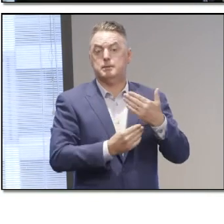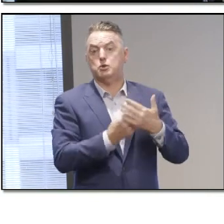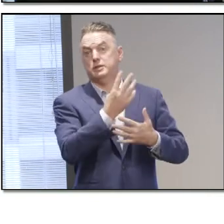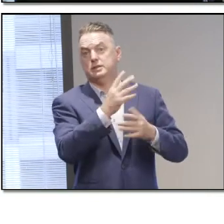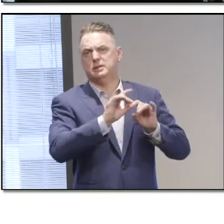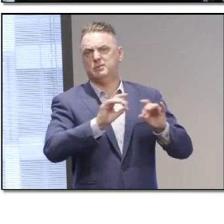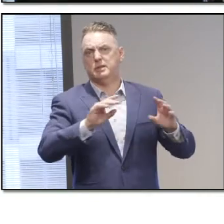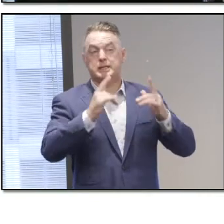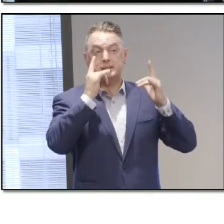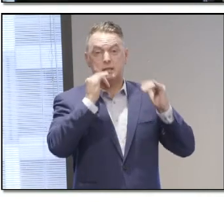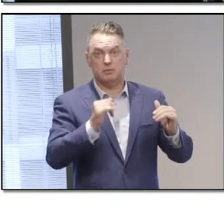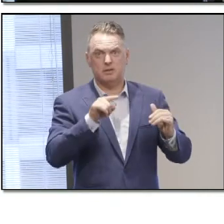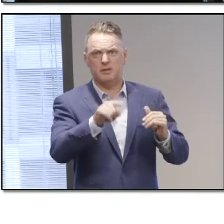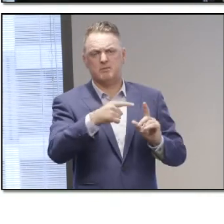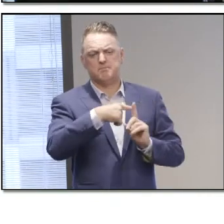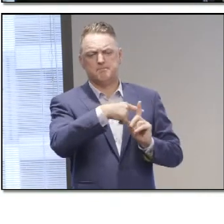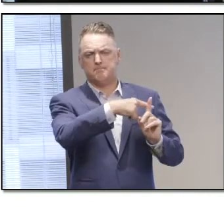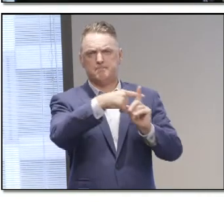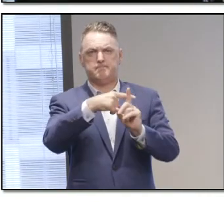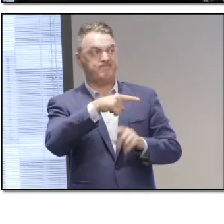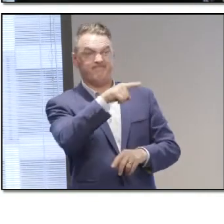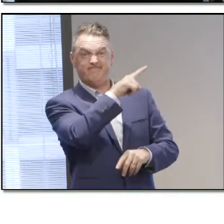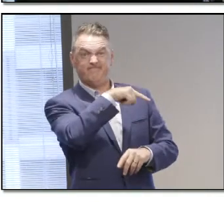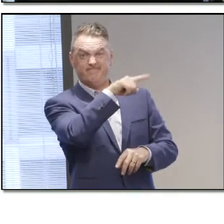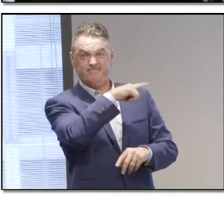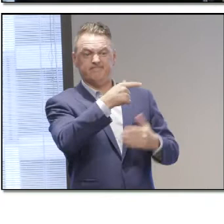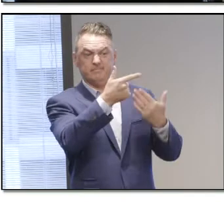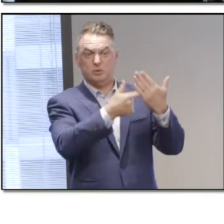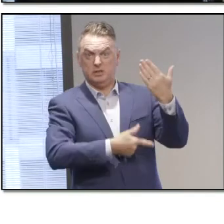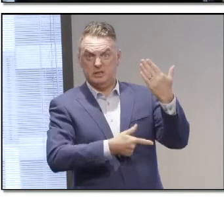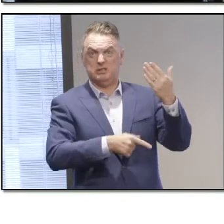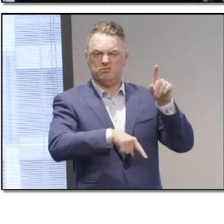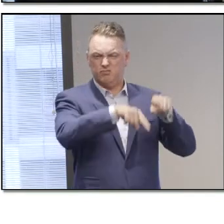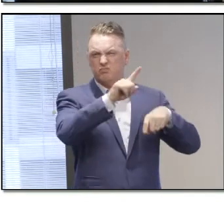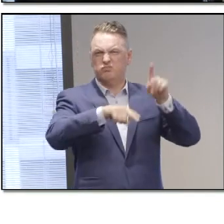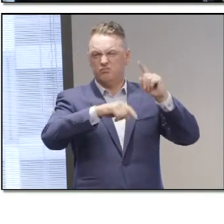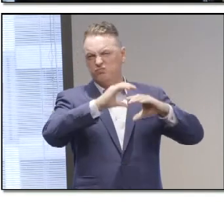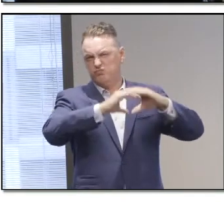which is targeting all of these chemicals on this list a mix of industrial chemicals, pesticides and